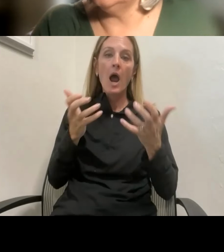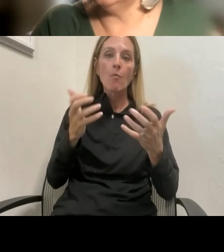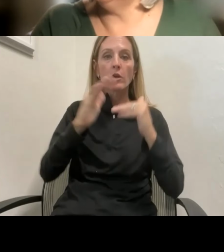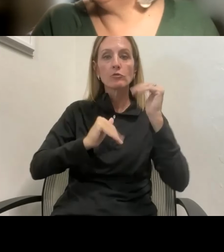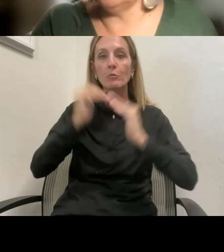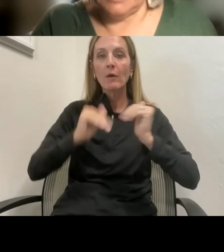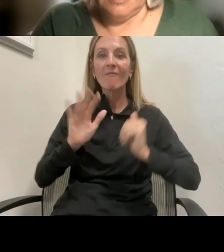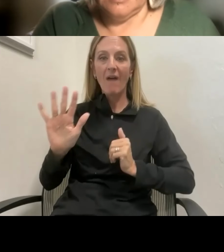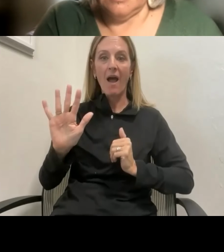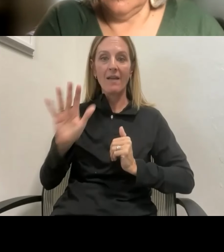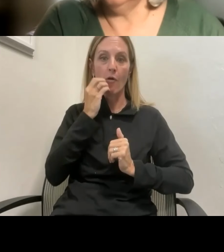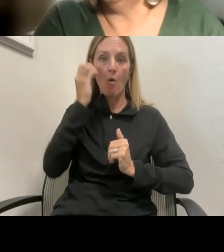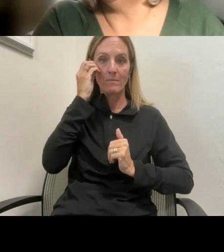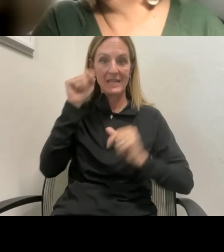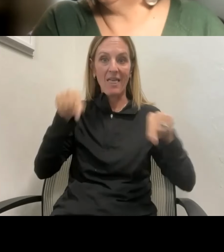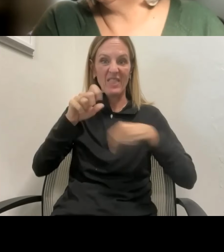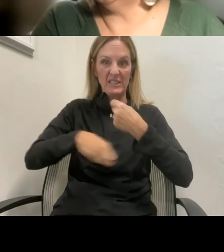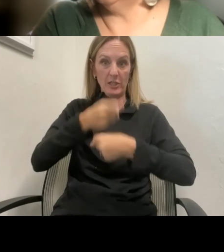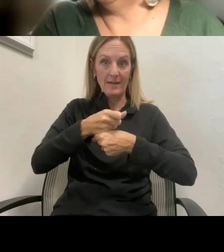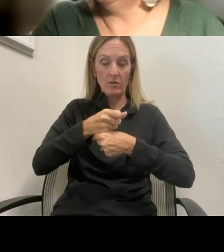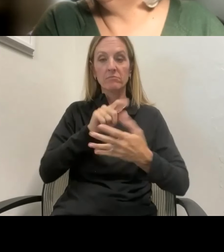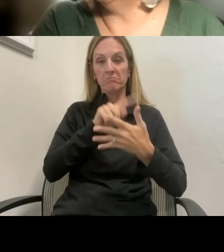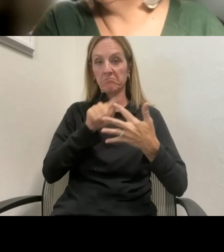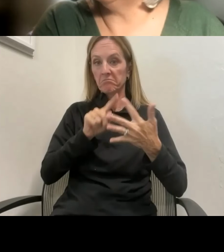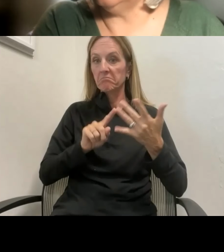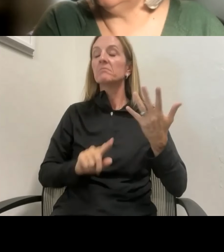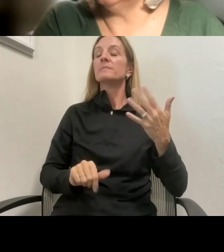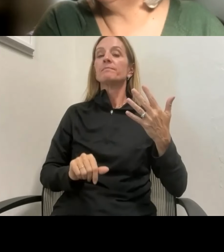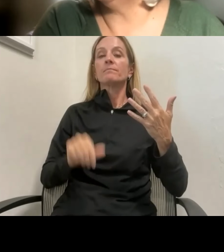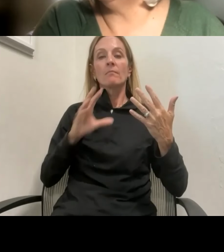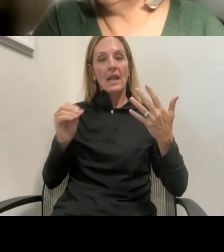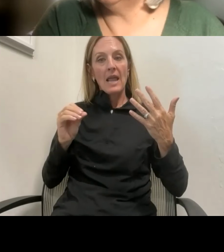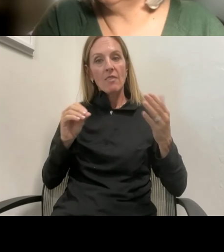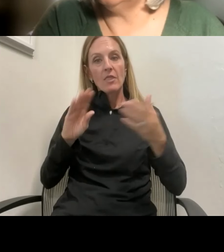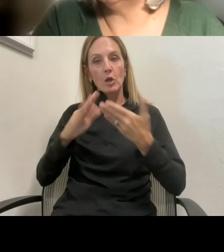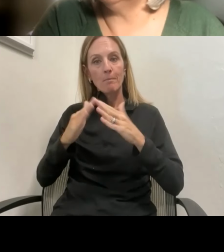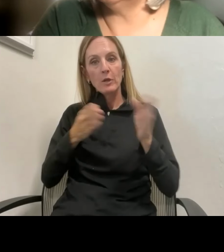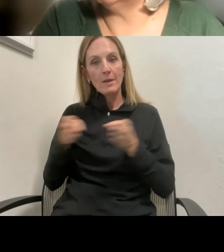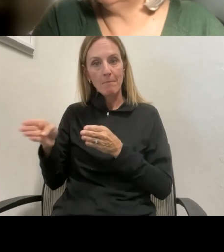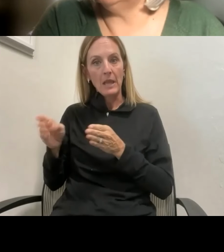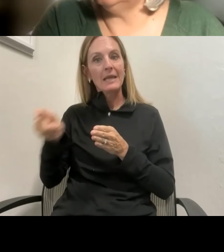and the community plan suggests that we need more plans for more housing for single men